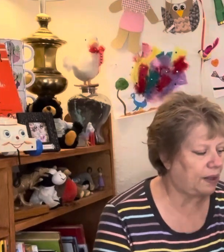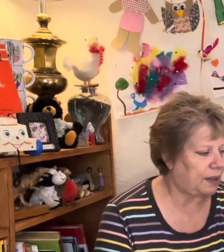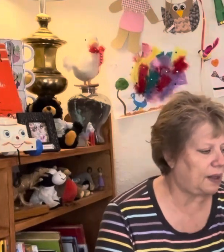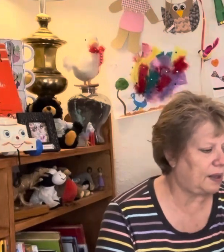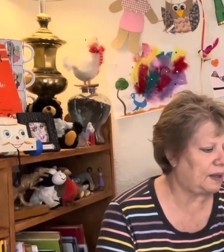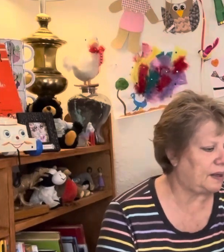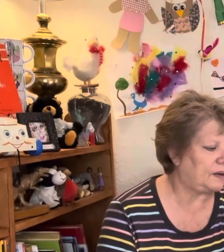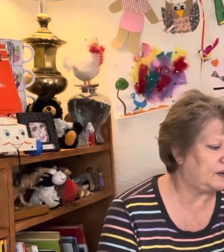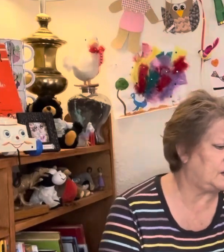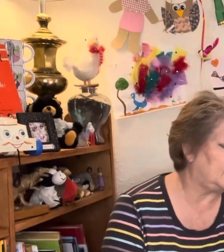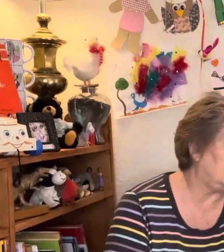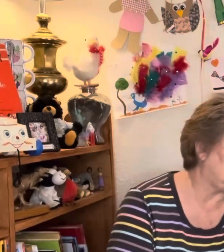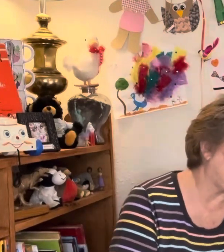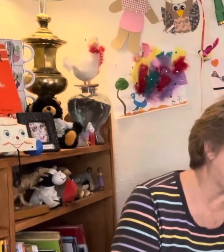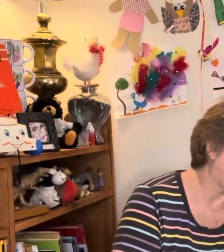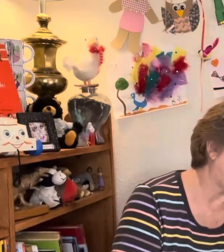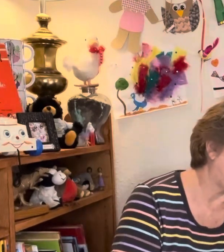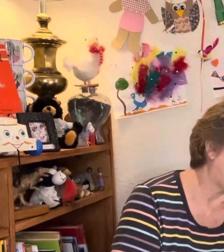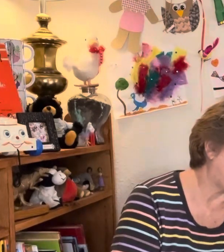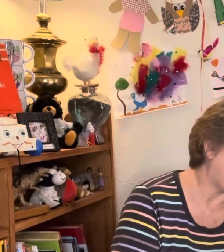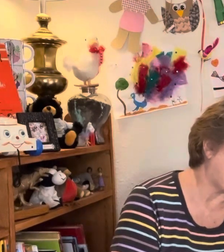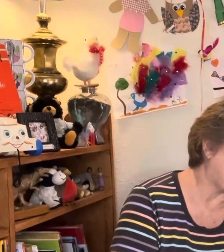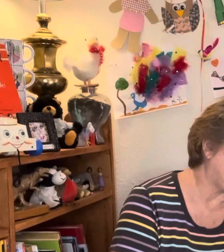Come on, glue! It's gotta wake up first. There we go.